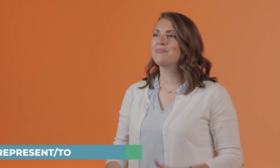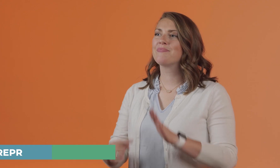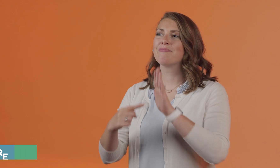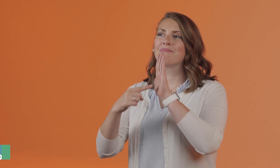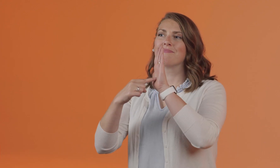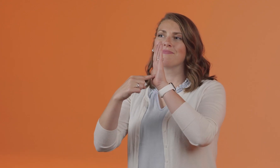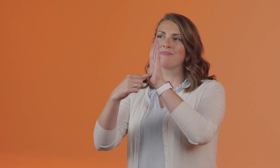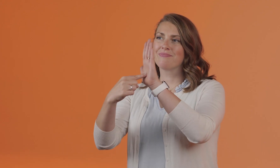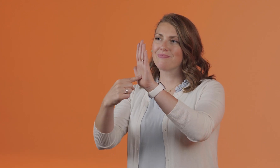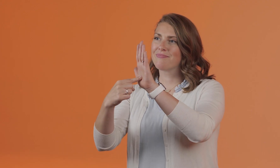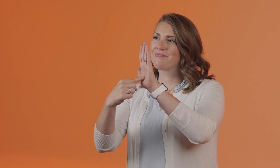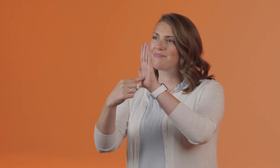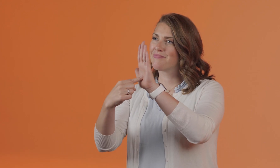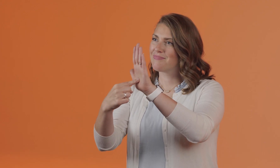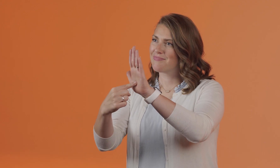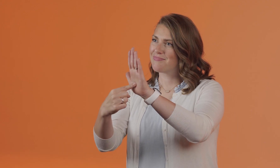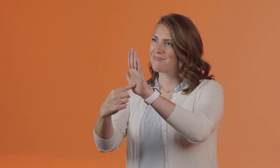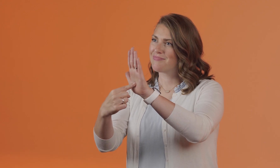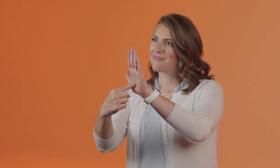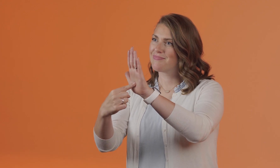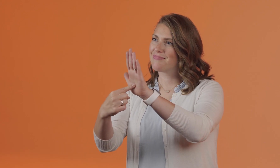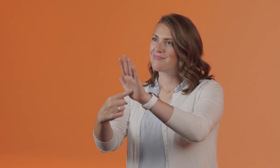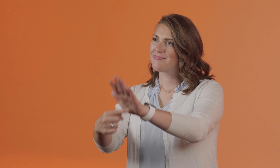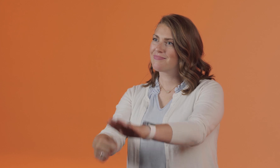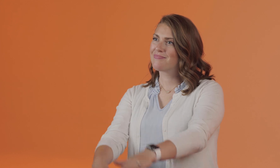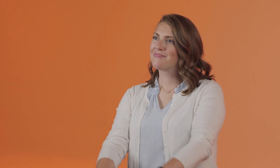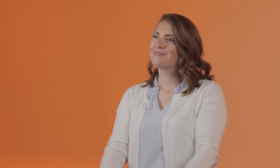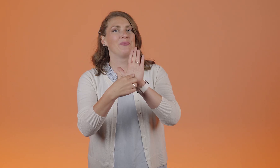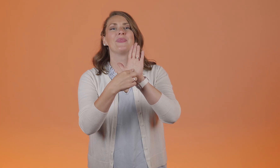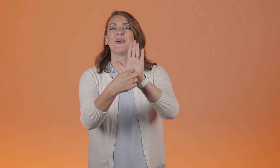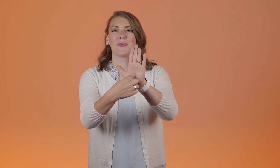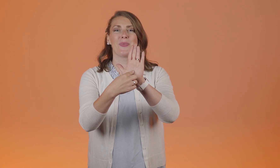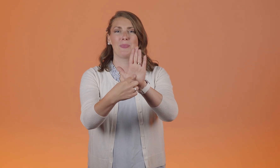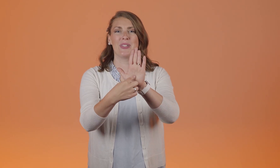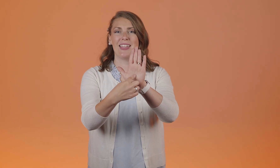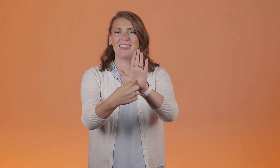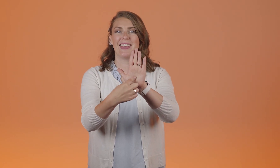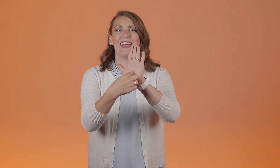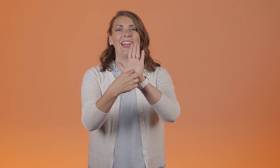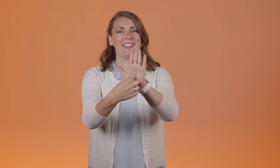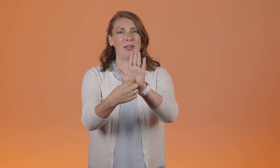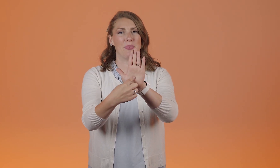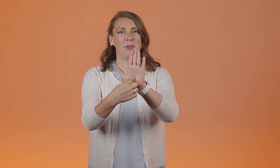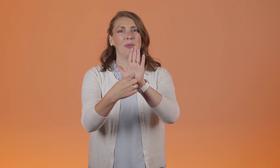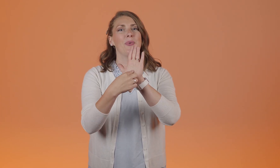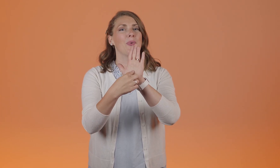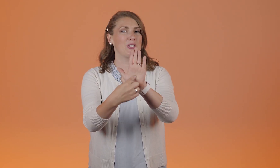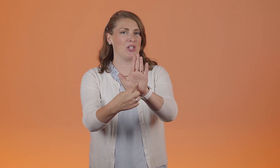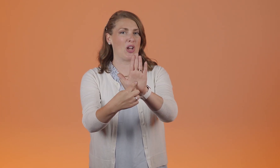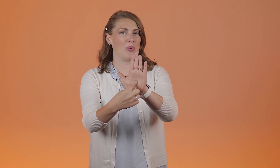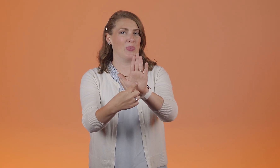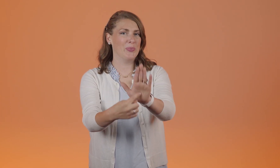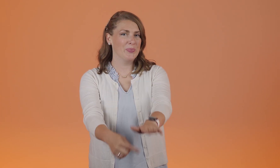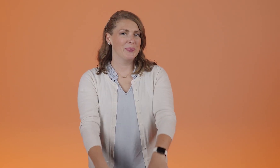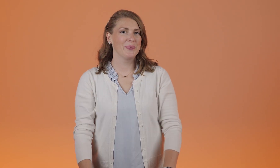Your index finger is pointing to an example. REPRESENT, EXAMPLE or TO SHOW